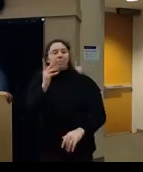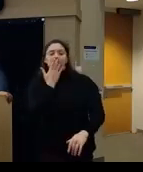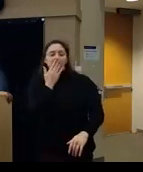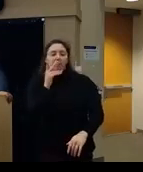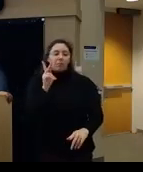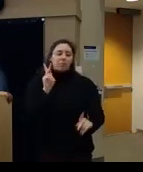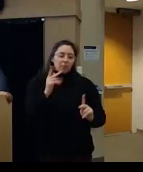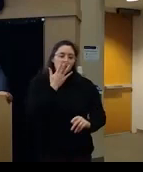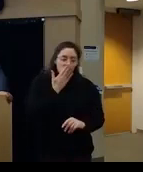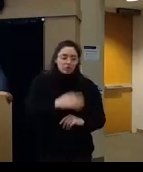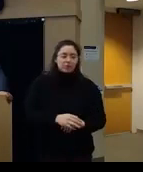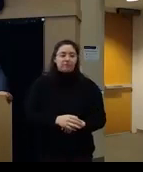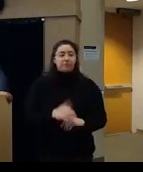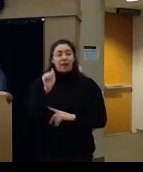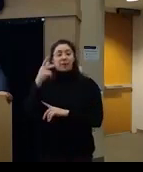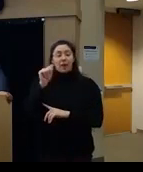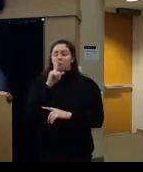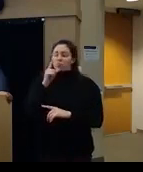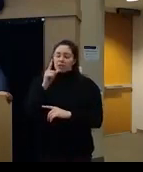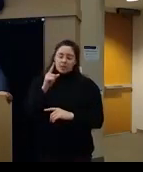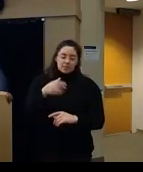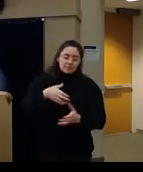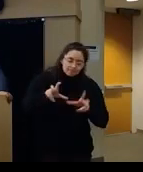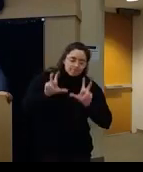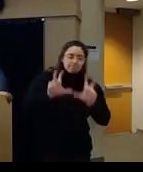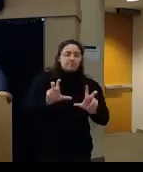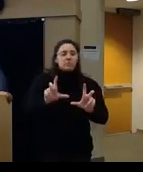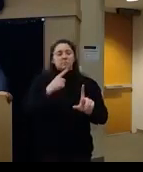committed to identifying understanding and re rectifying our past injustices as well